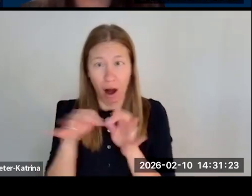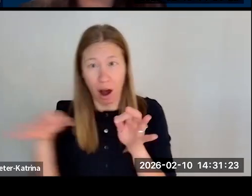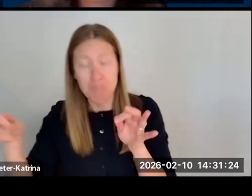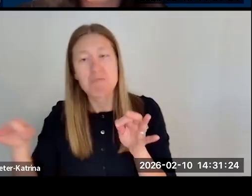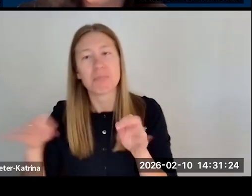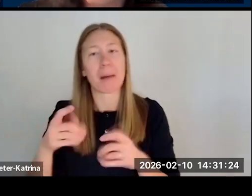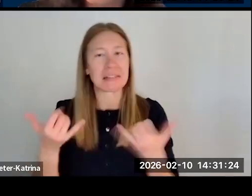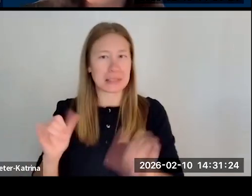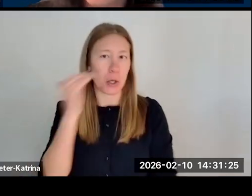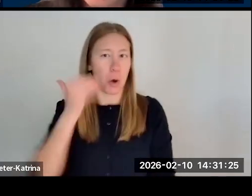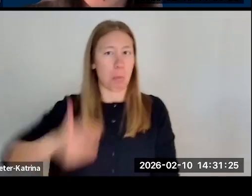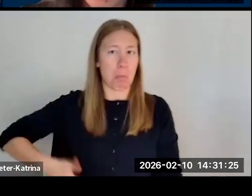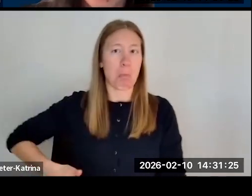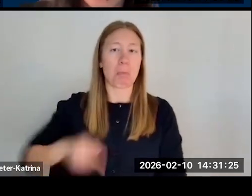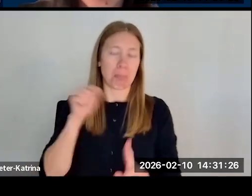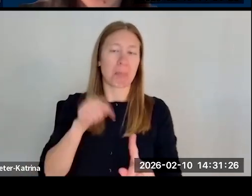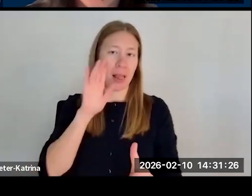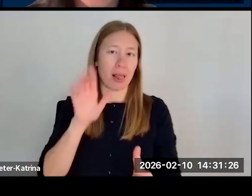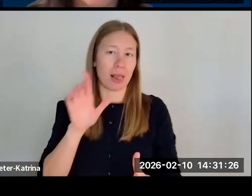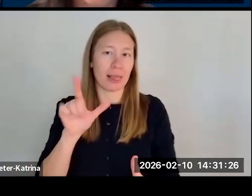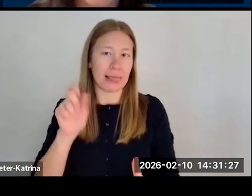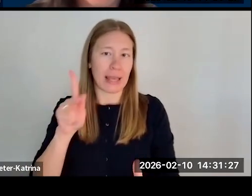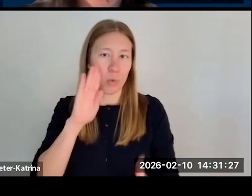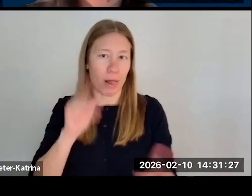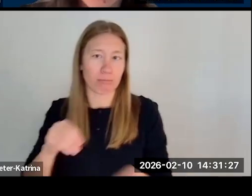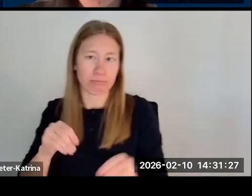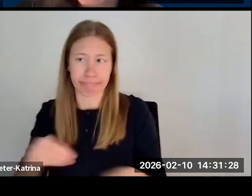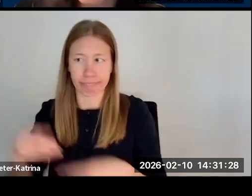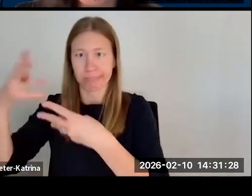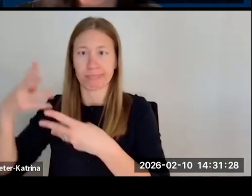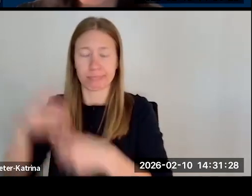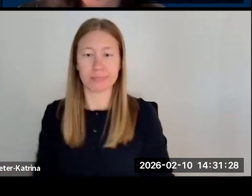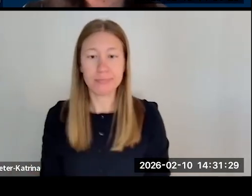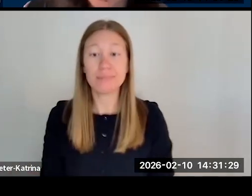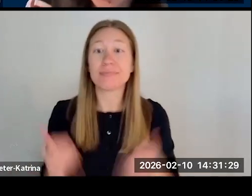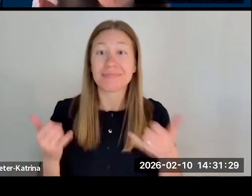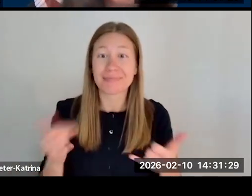Okay, now we're going to move into the Google Docs demo portion.